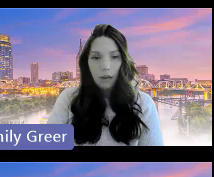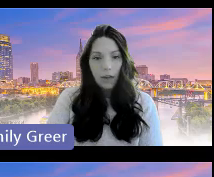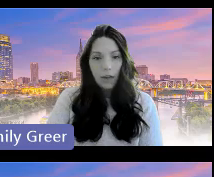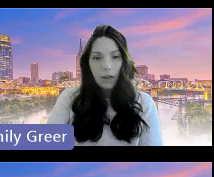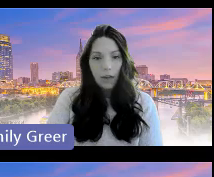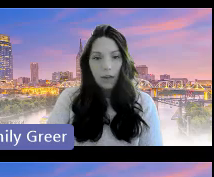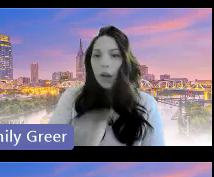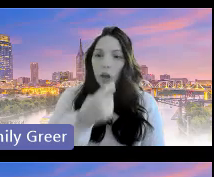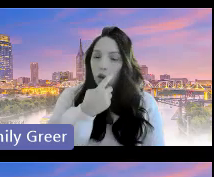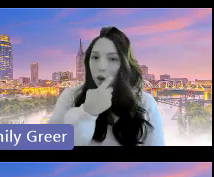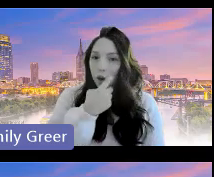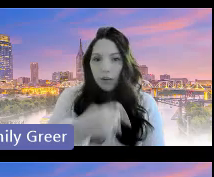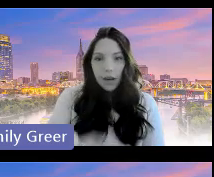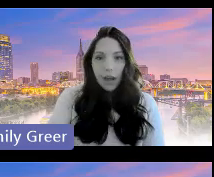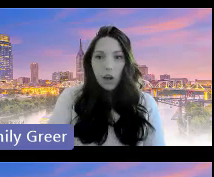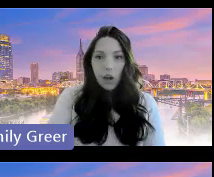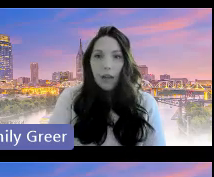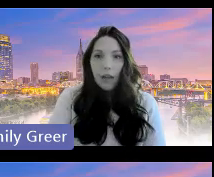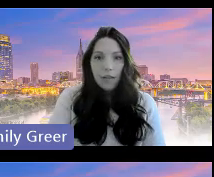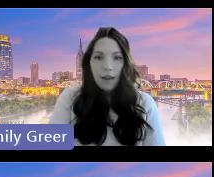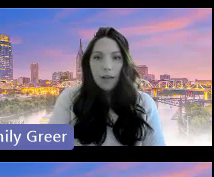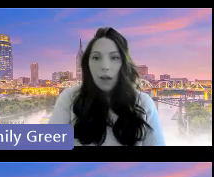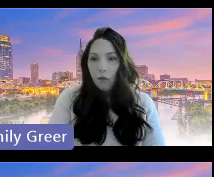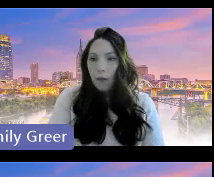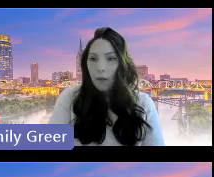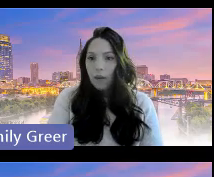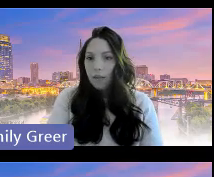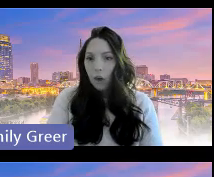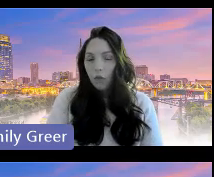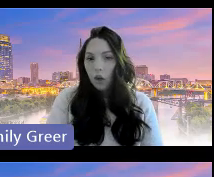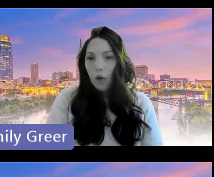So if that's something you're interested in utilizing, that information is there for you.